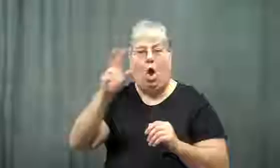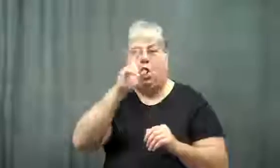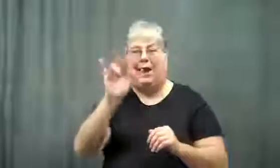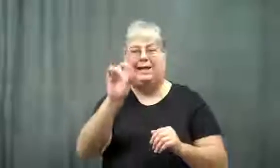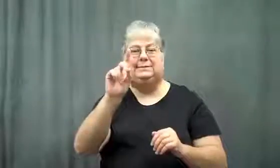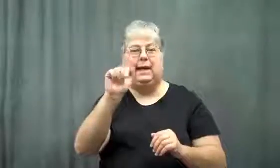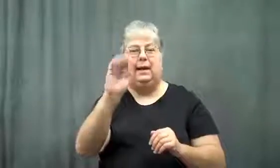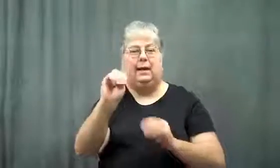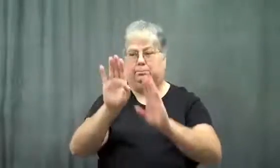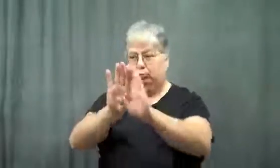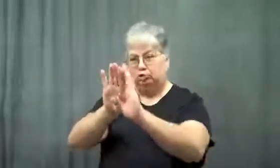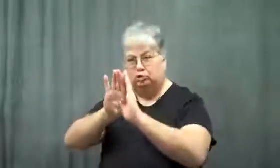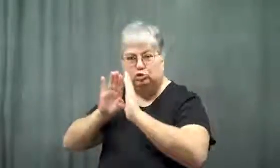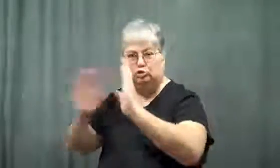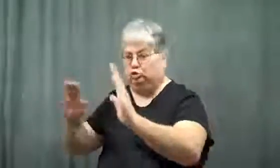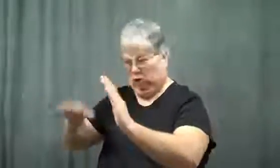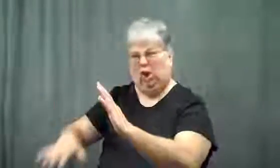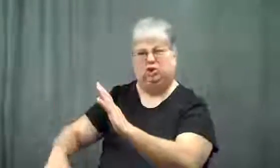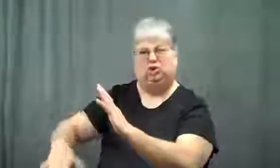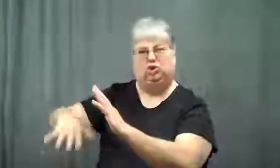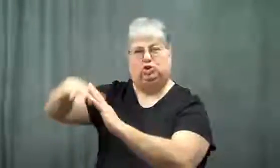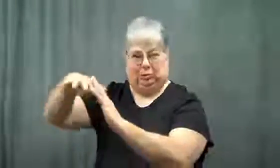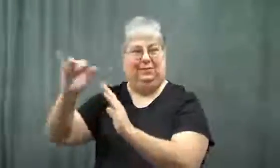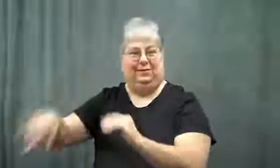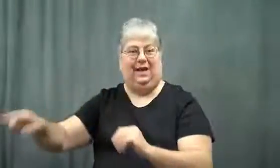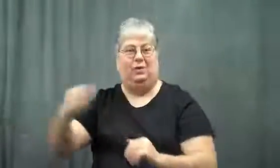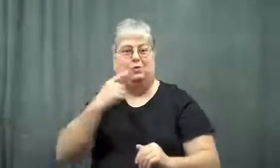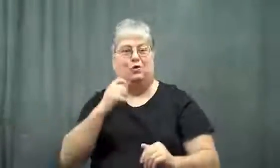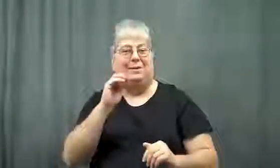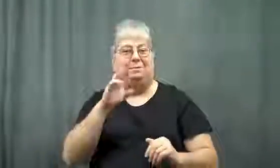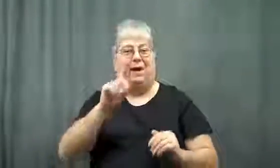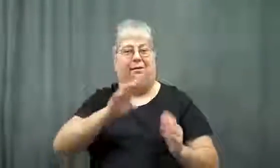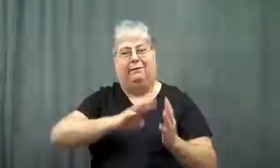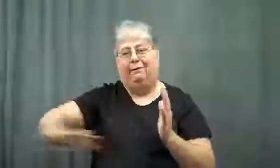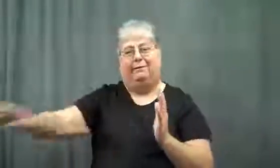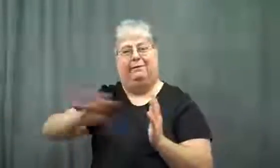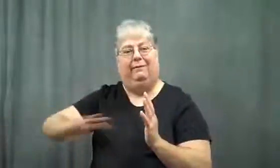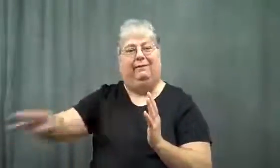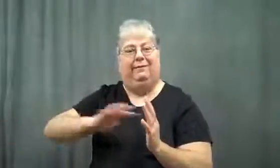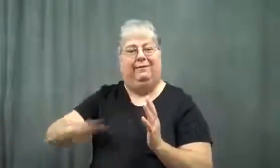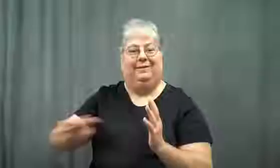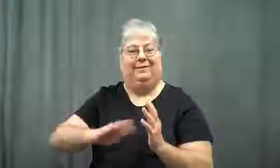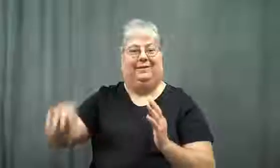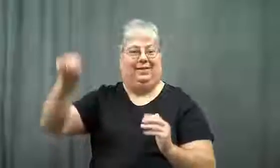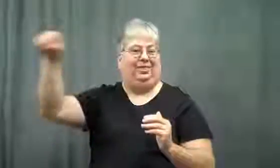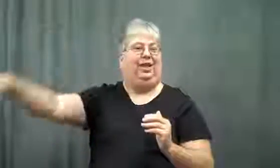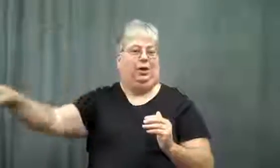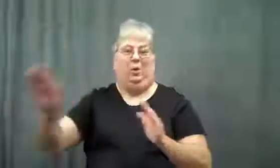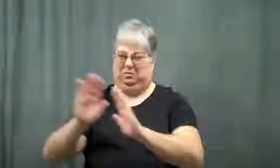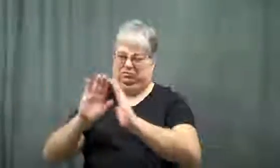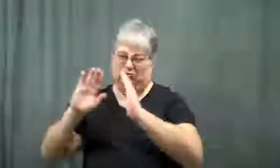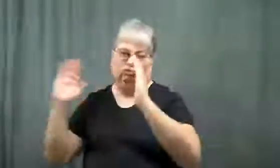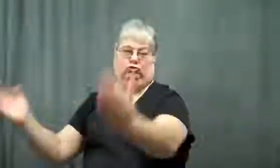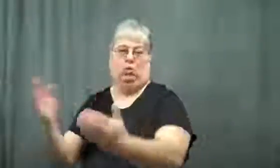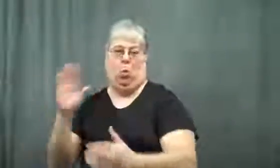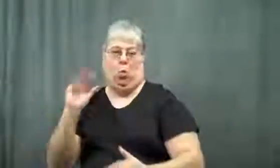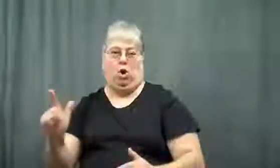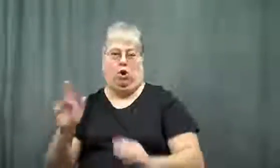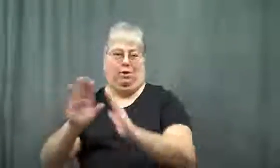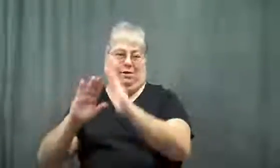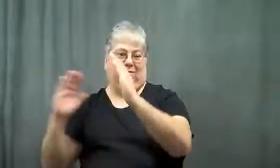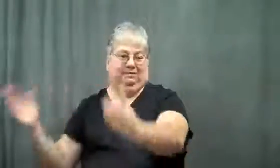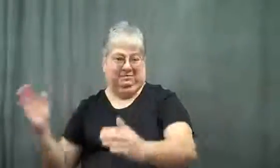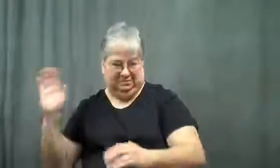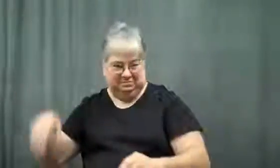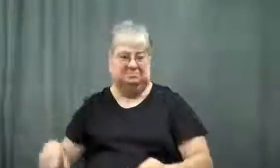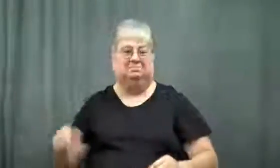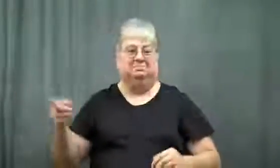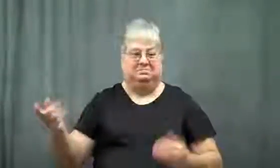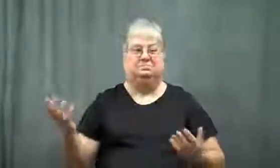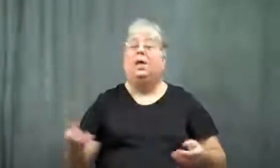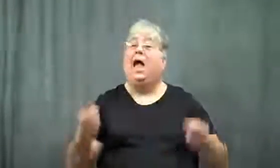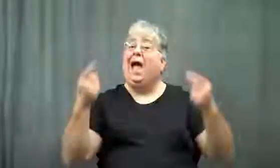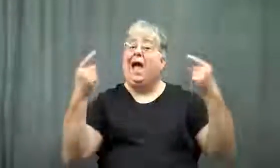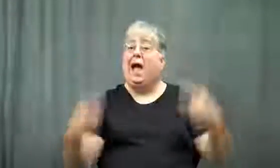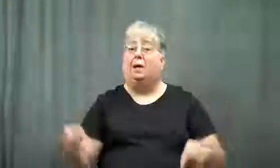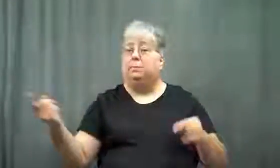They had a reservoir for the sludge, with a retaining wall like a dam.